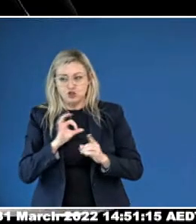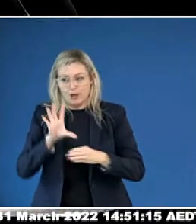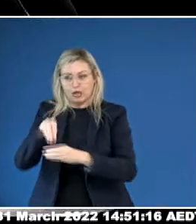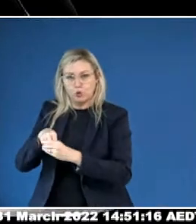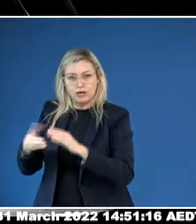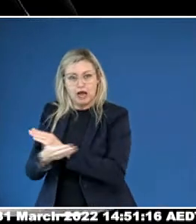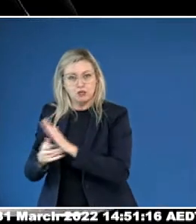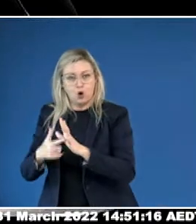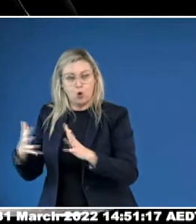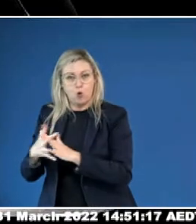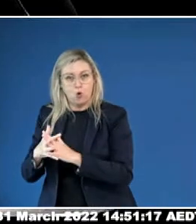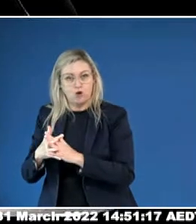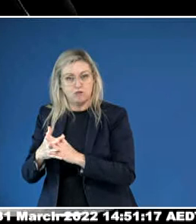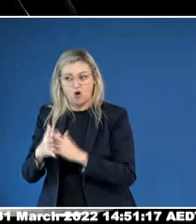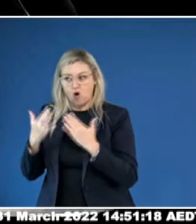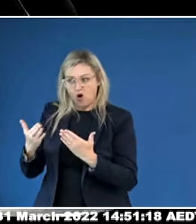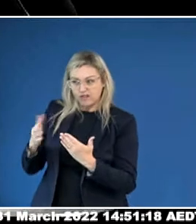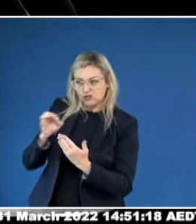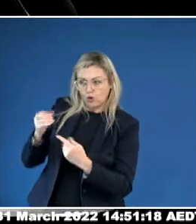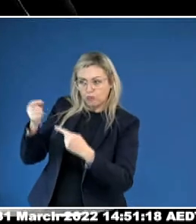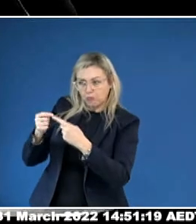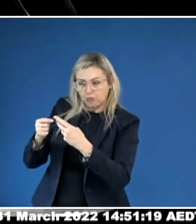in these Acts many times.